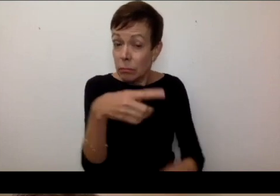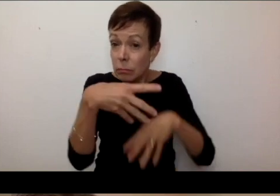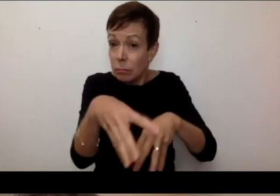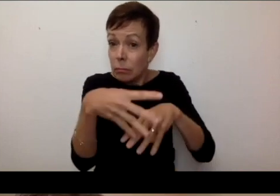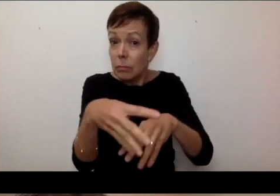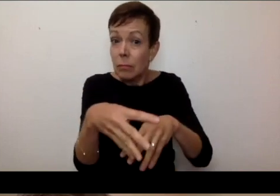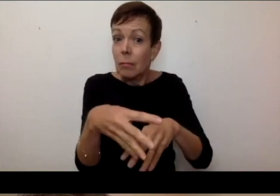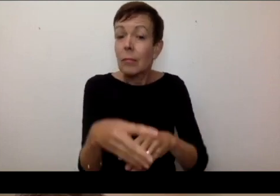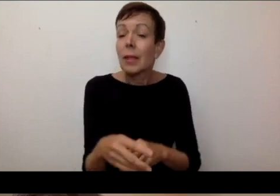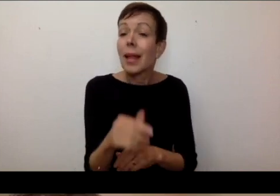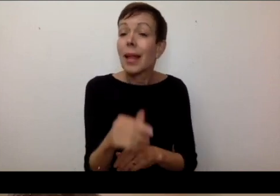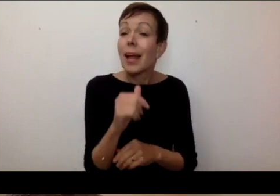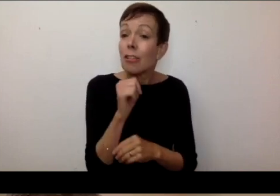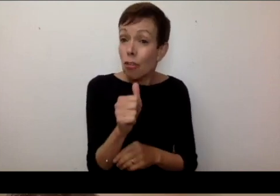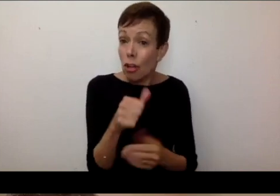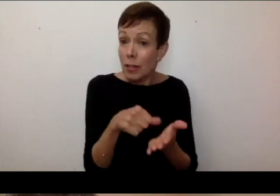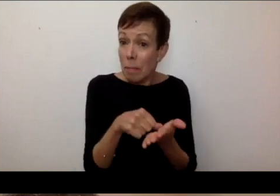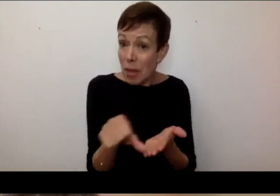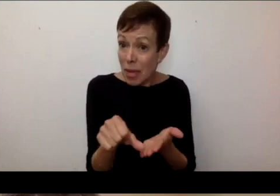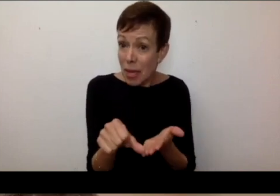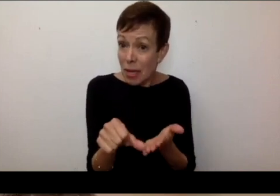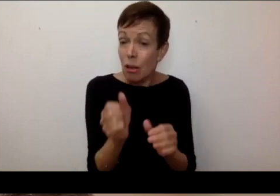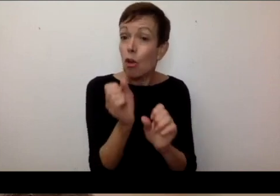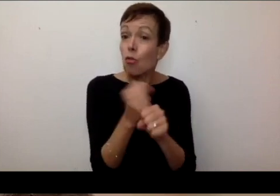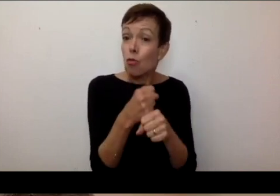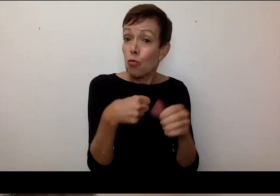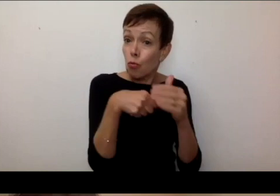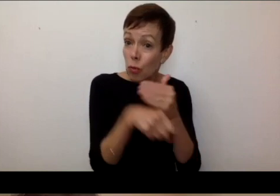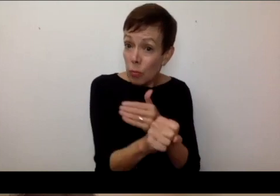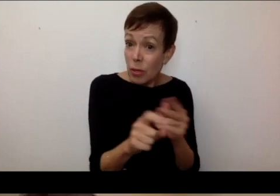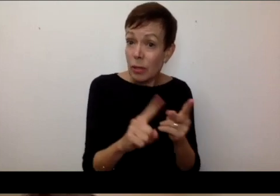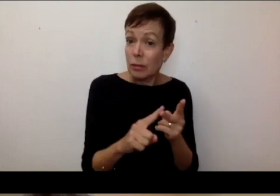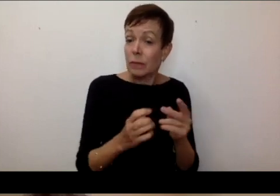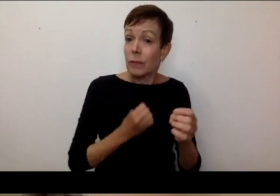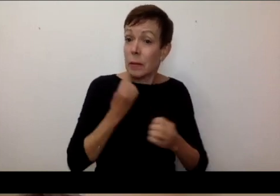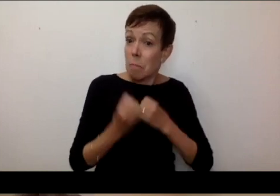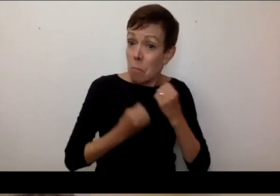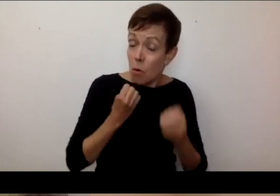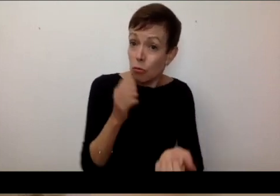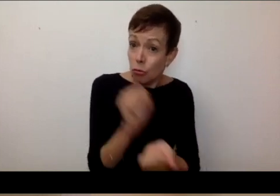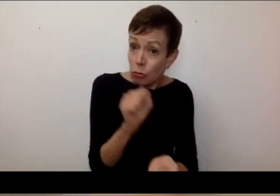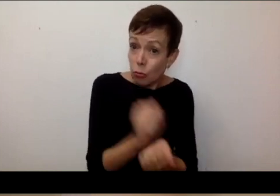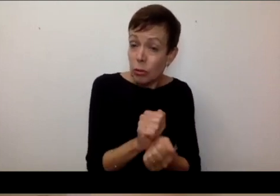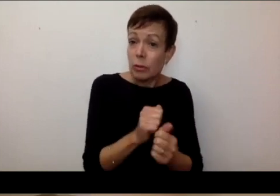reproductive domestic and emotional labor exceeds traditional notions of who is the worker